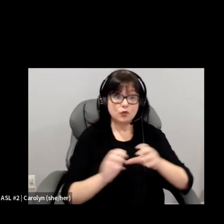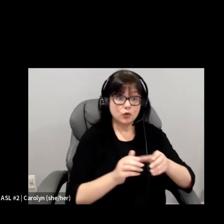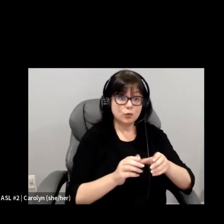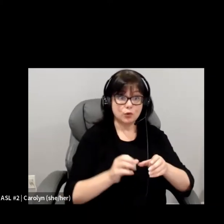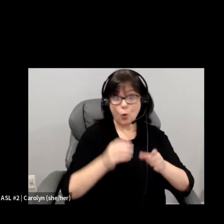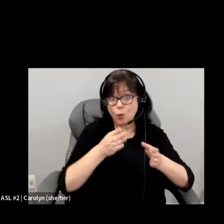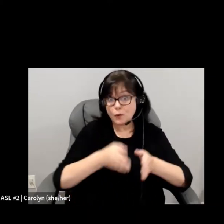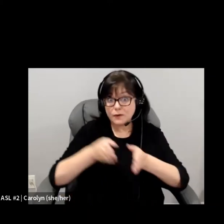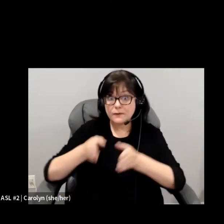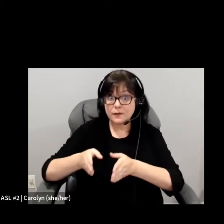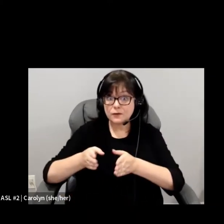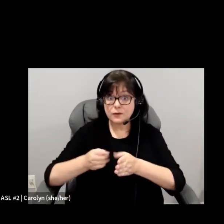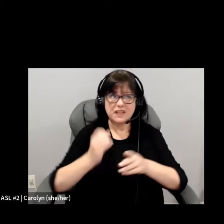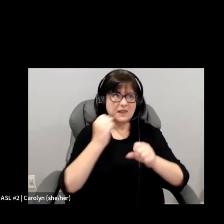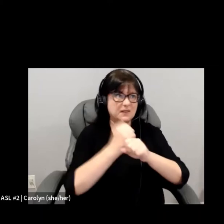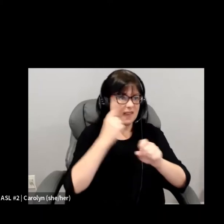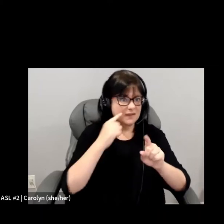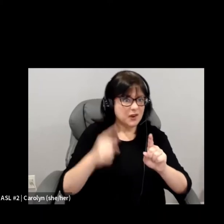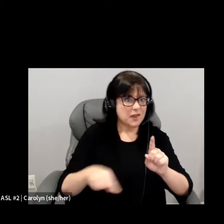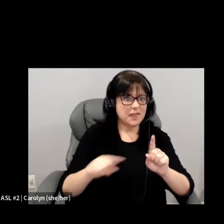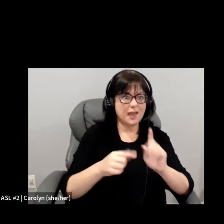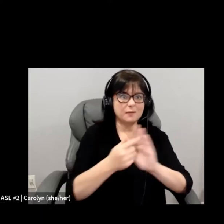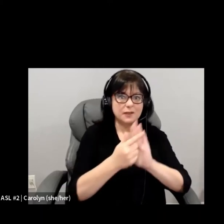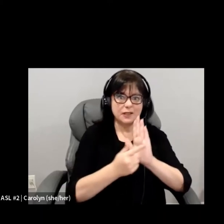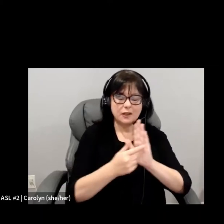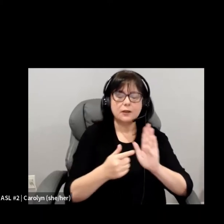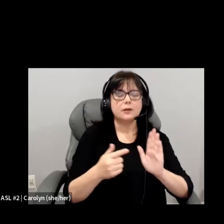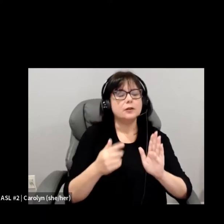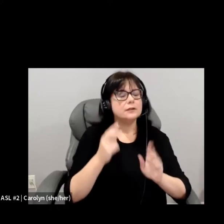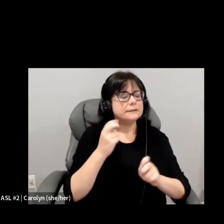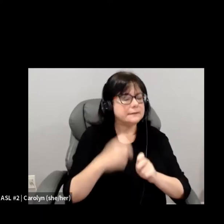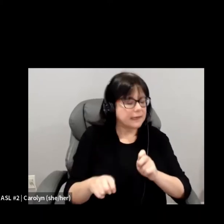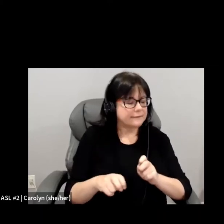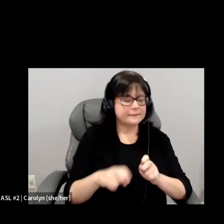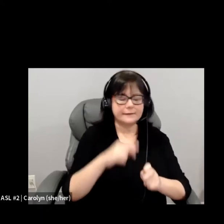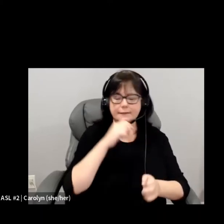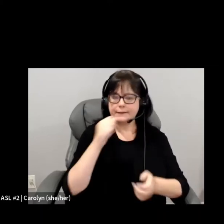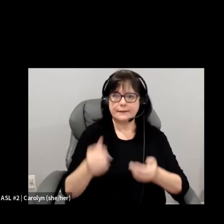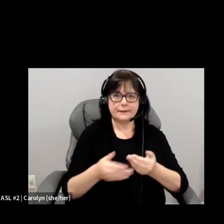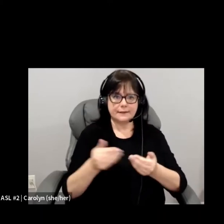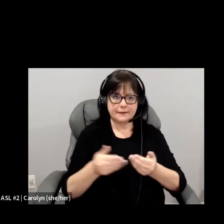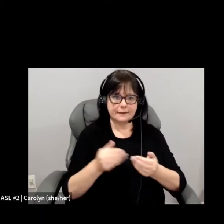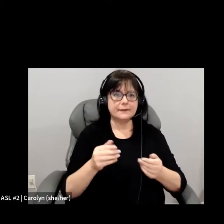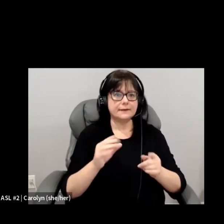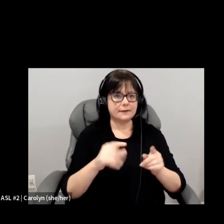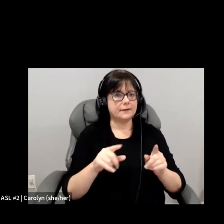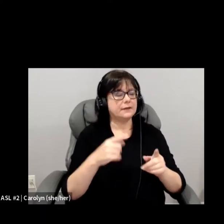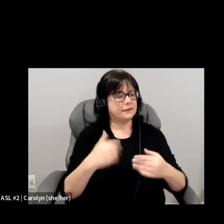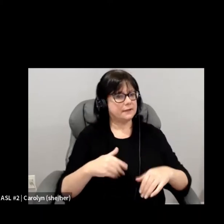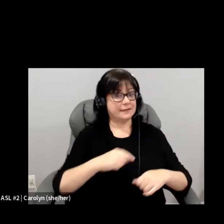WE NEED TO RECOGNIZE THE COMMITMENT OF THE LAWYERS AND THE STAFF AT ARCH DISABILITY LAW CENTRE.